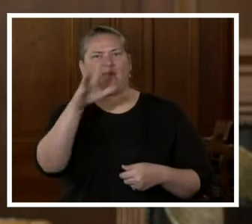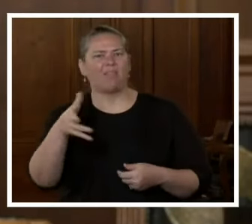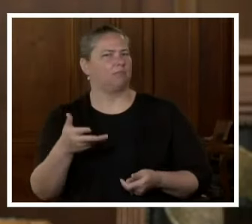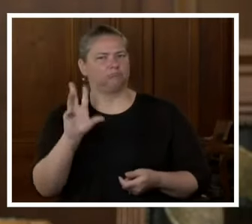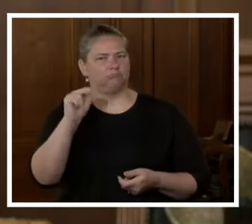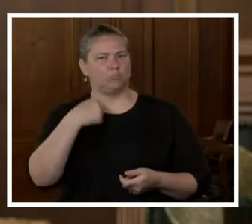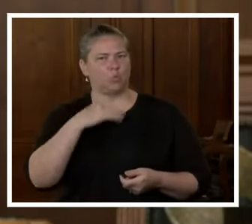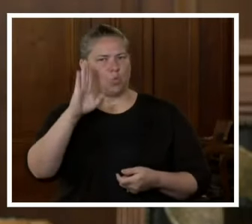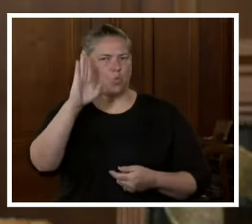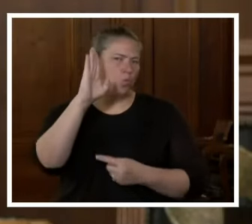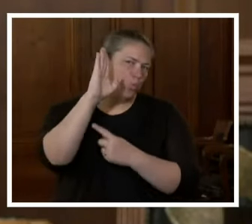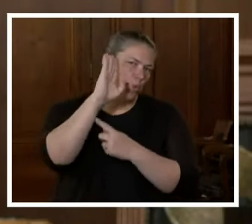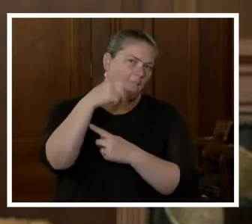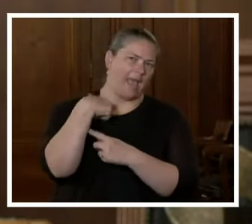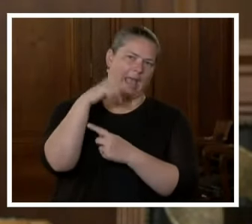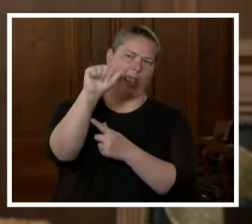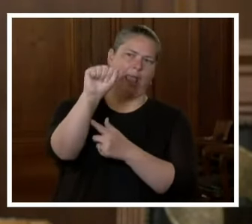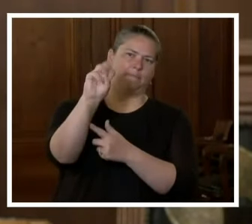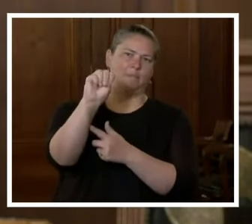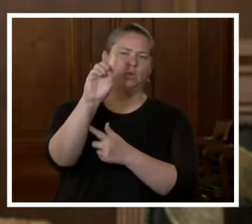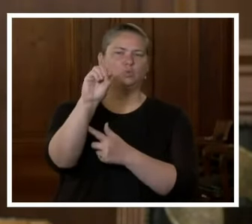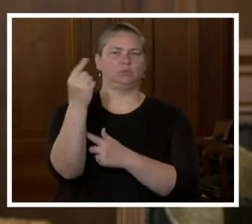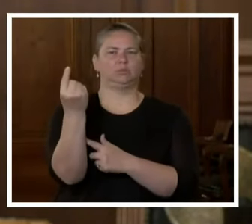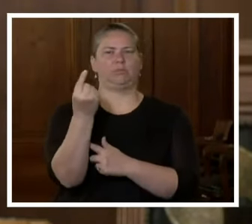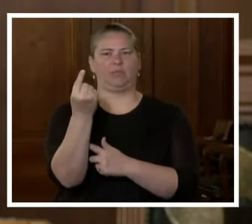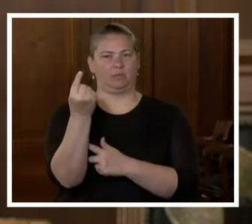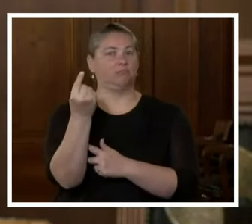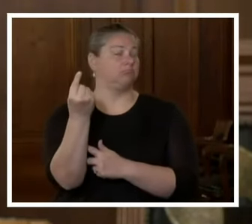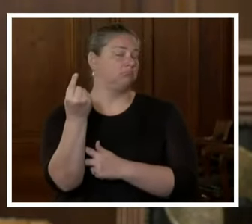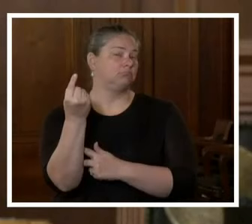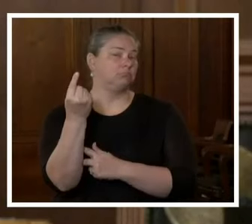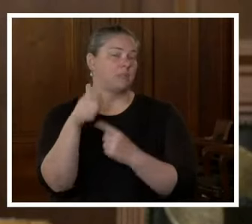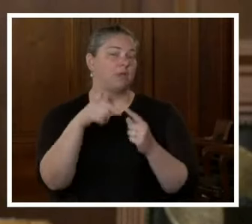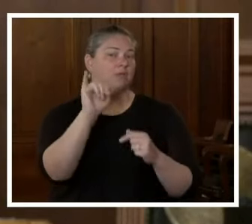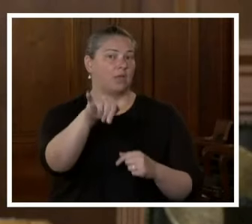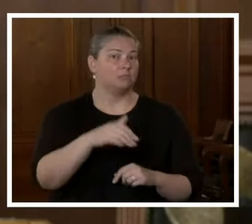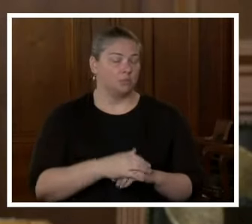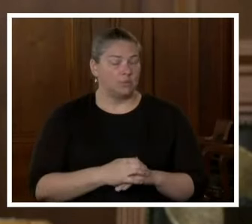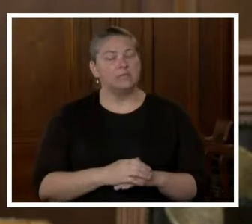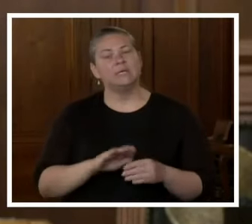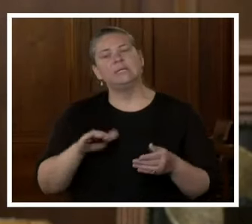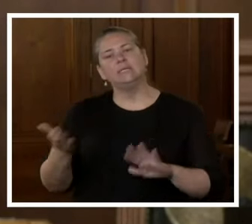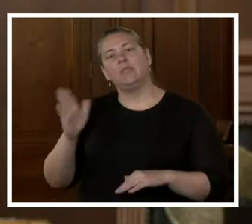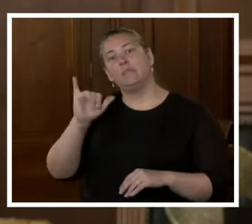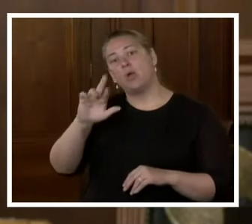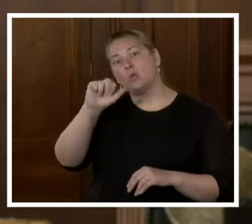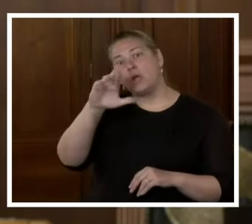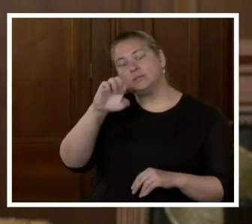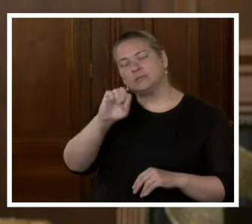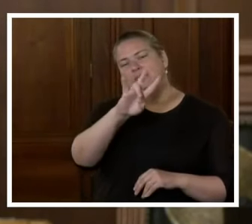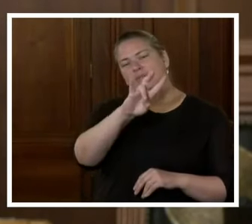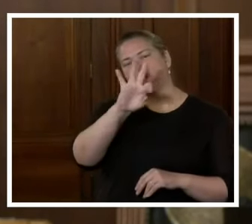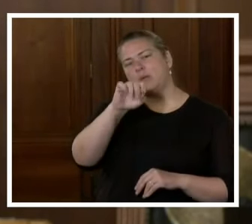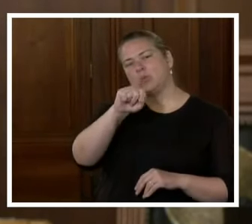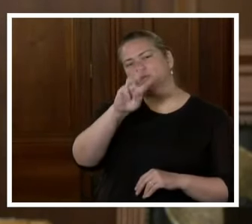STABILIZE THIS SITUATION. WHEN SECRETARY FREE LANDER TALKS TOMORROW, WE HAVE HAD A NUMBER OF FACILITIES, NURSING HOME